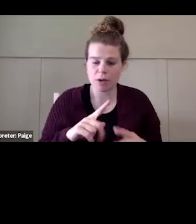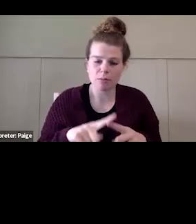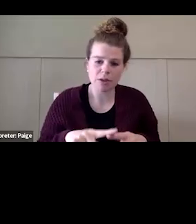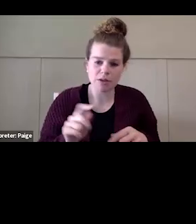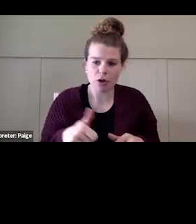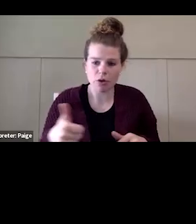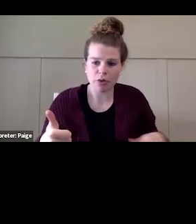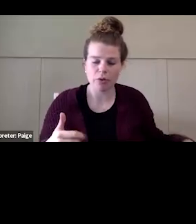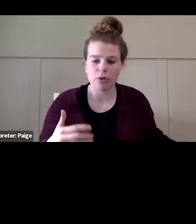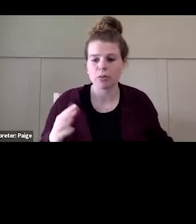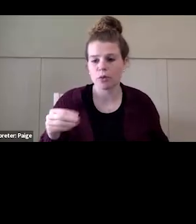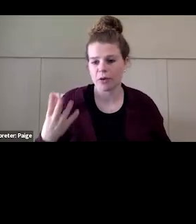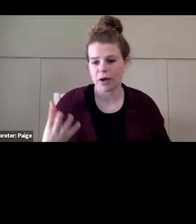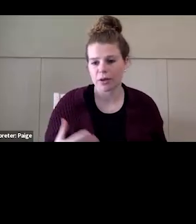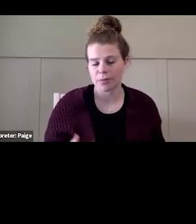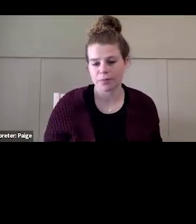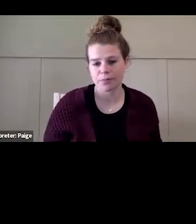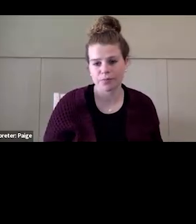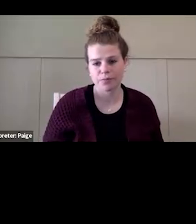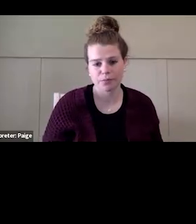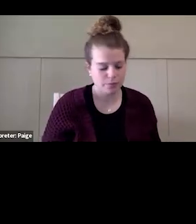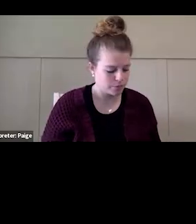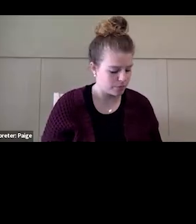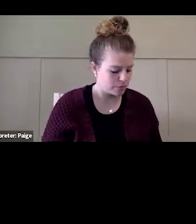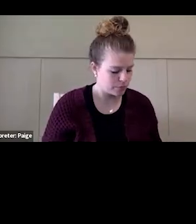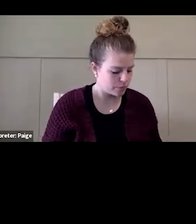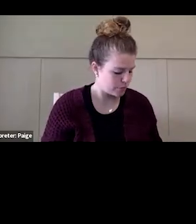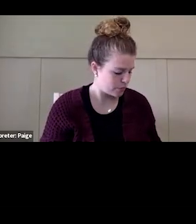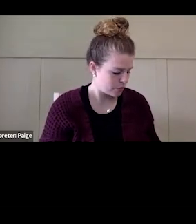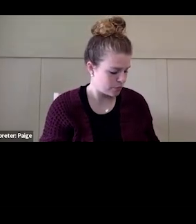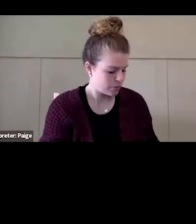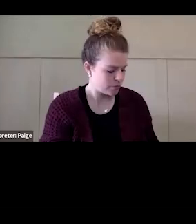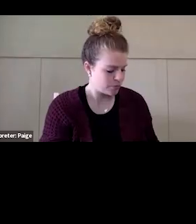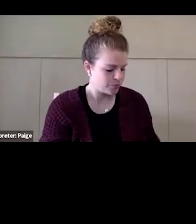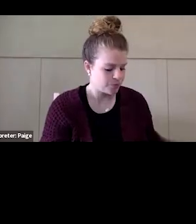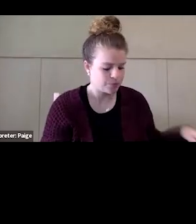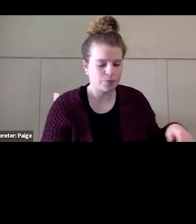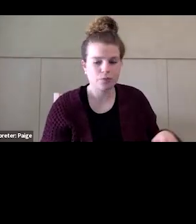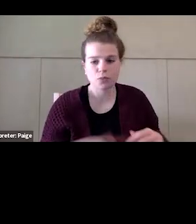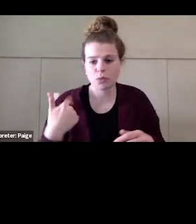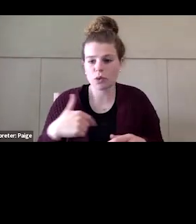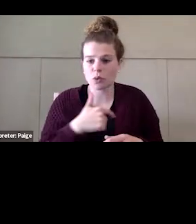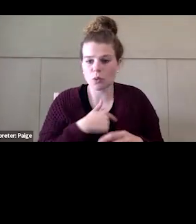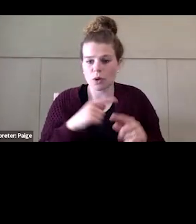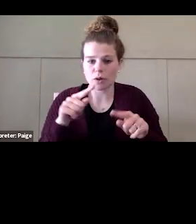Really we're going out on a variety of calls that span from behavioral health-related crises